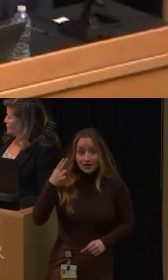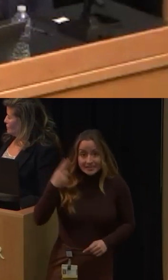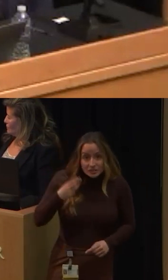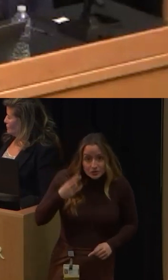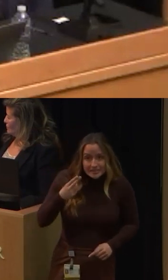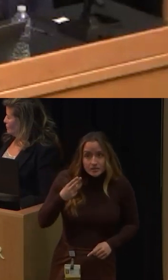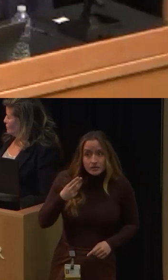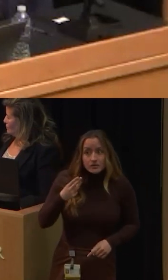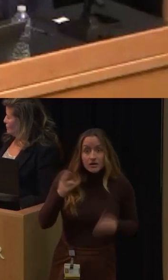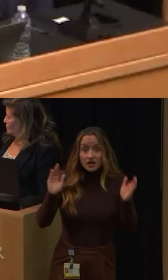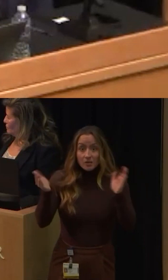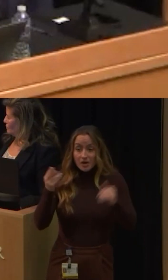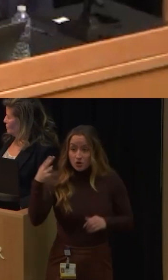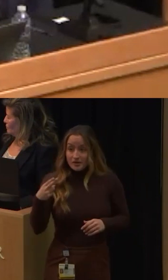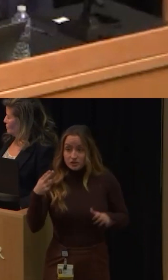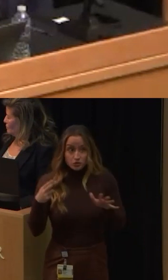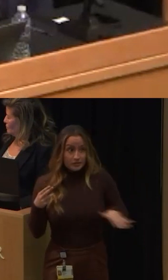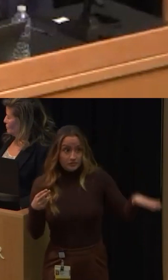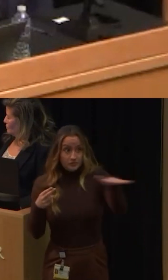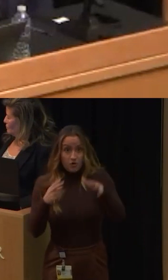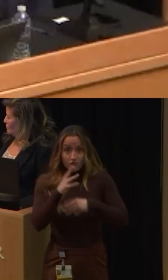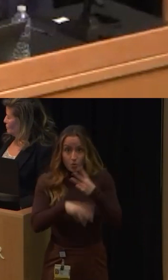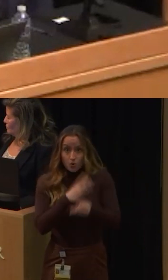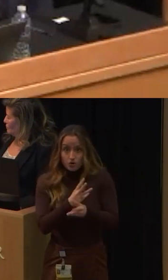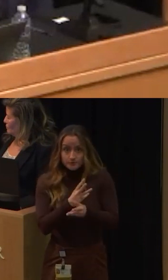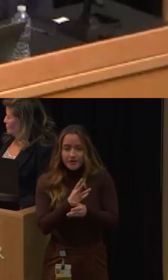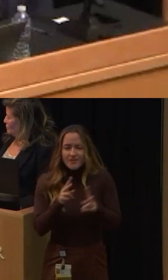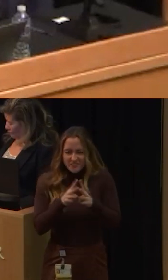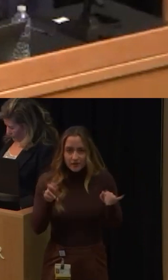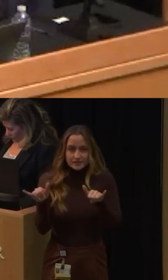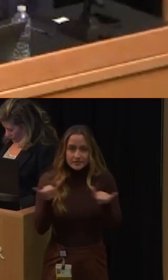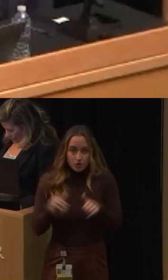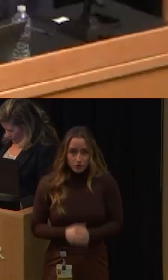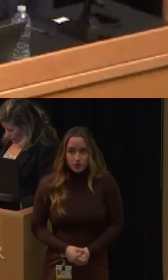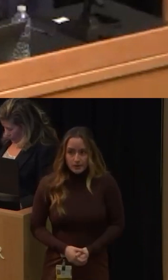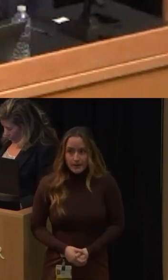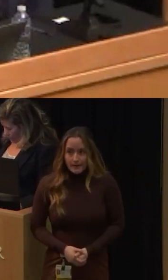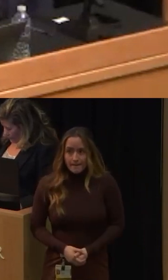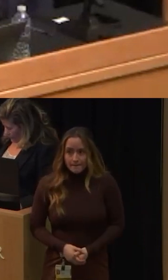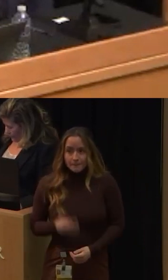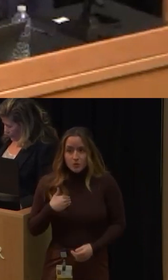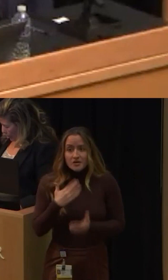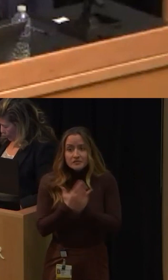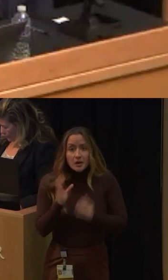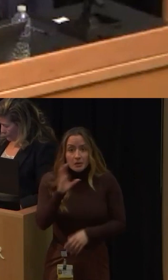from the history in other parts of the world. You know, we had a couple of companies here that were really big, but so did Pittsburgh.